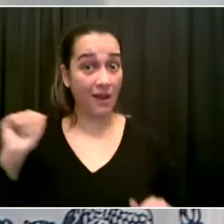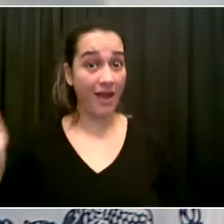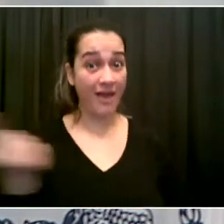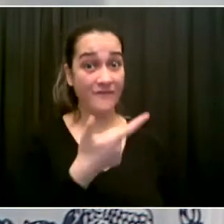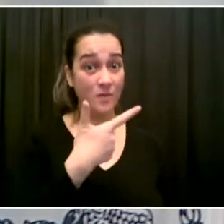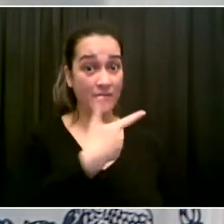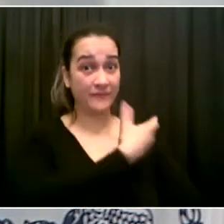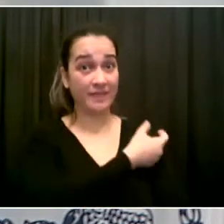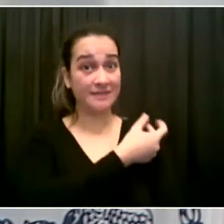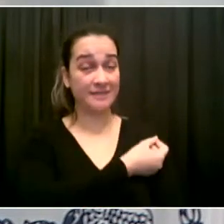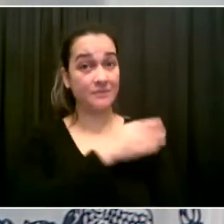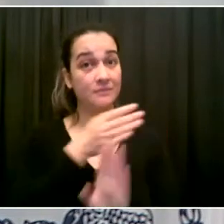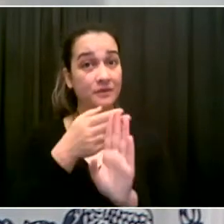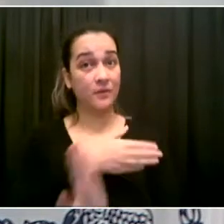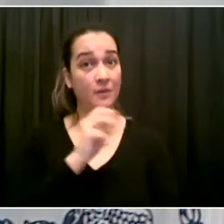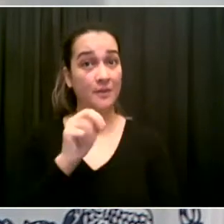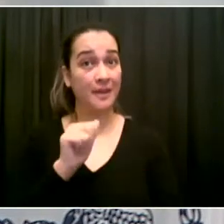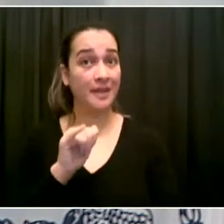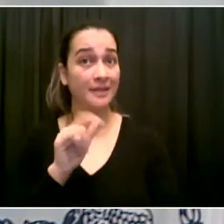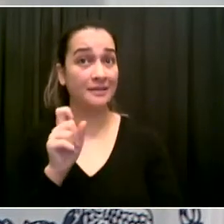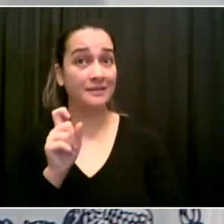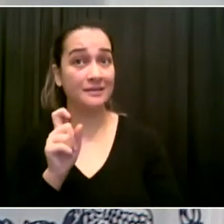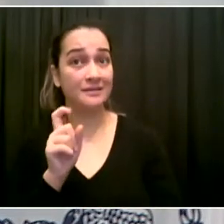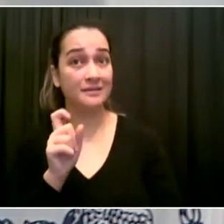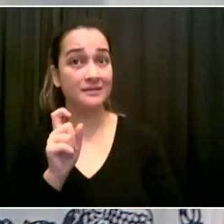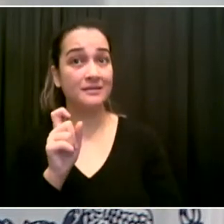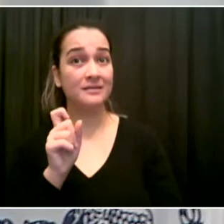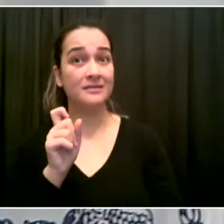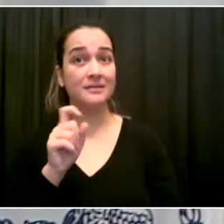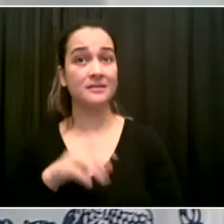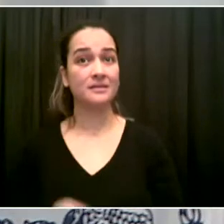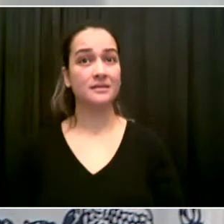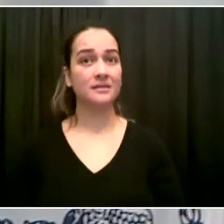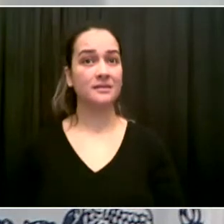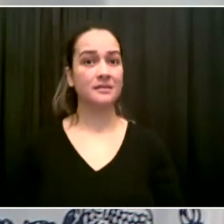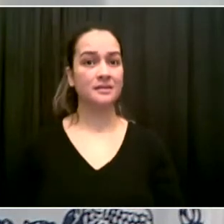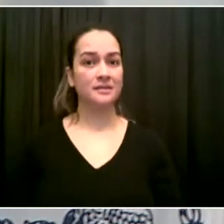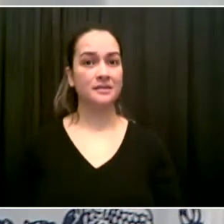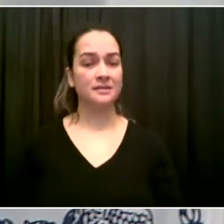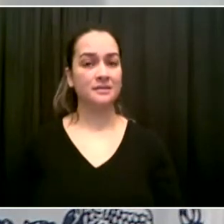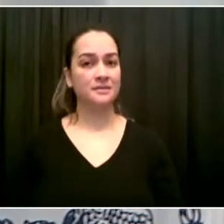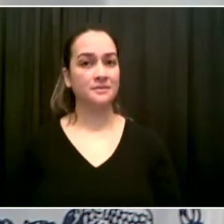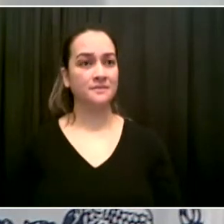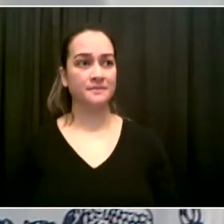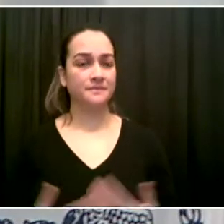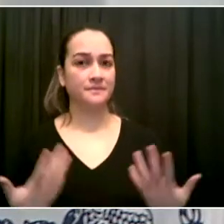EVERYONE VACCINATED. I ASASD KETHTHM E WWT HAPOPOR WETHE CITY HAS THEY SAID THEY WANTED